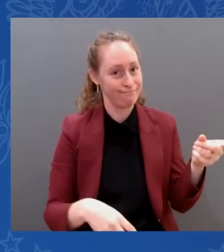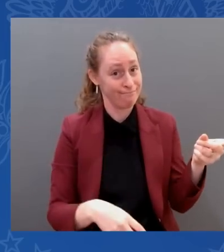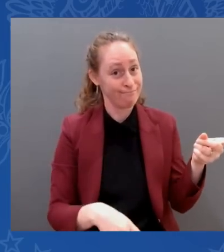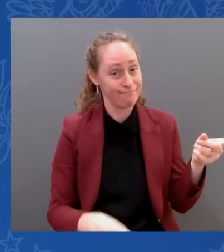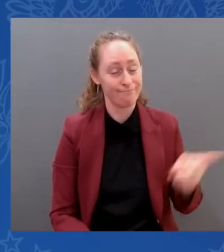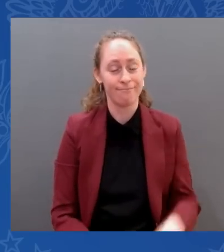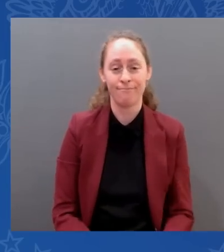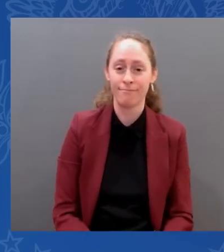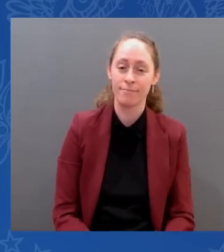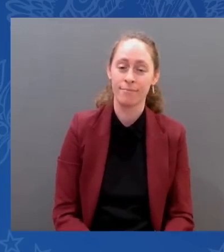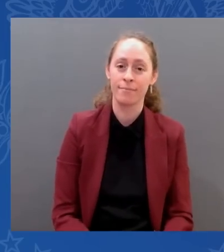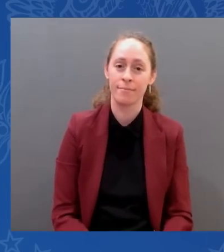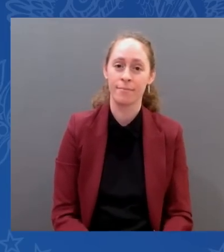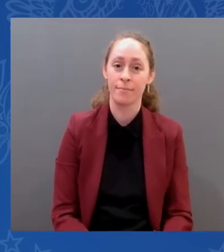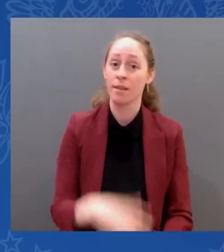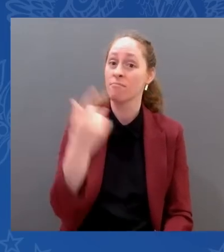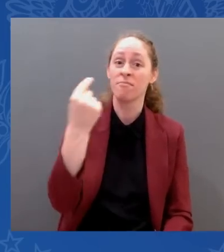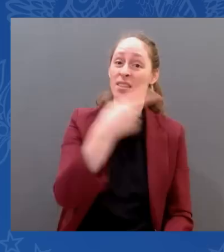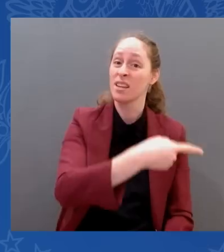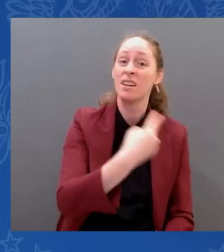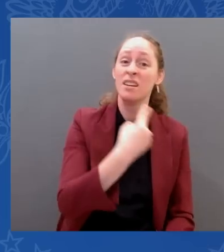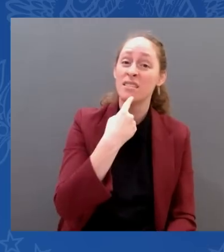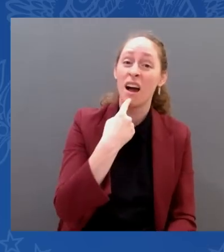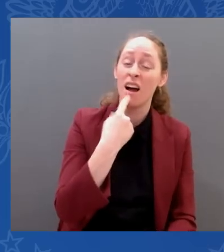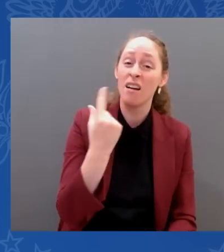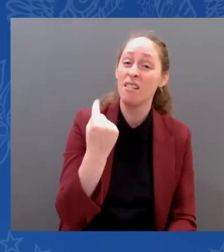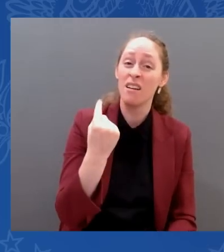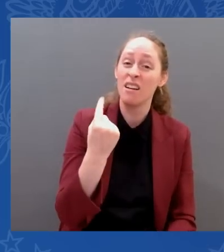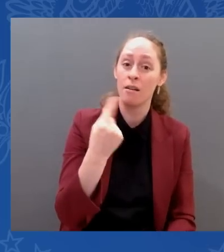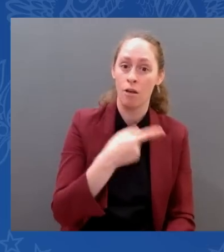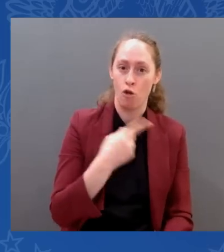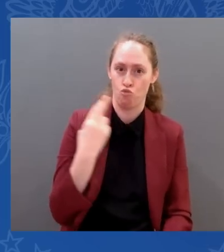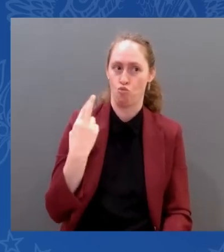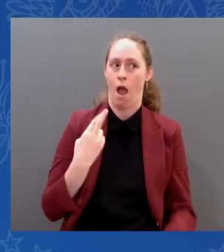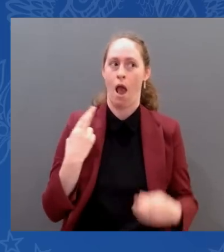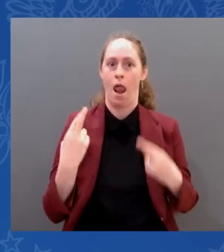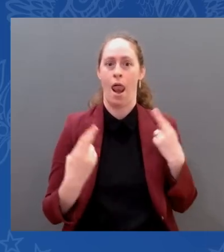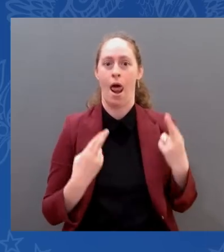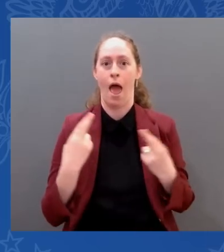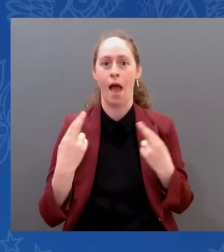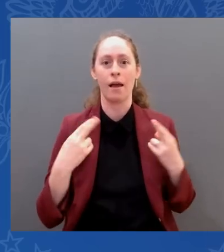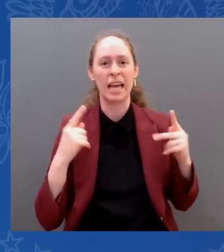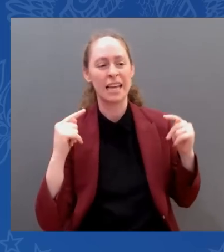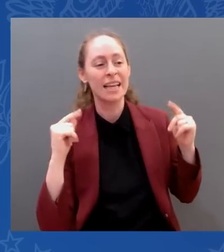is a little unpopular. He said, "Everybody, no matter what their station, if they don't -- if they're on welfare --